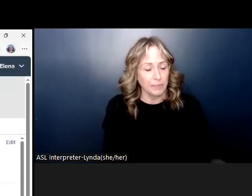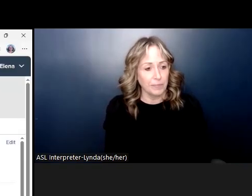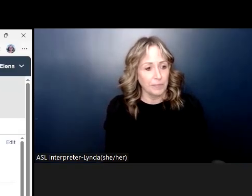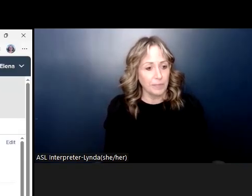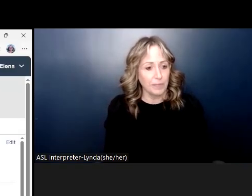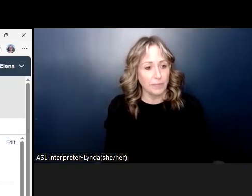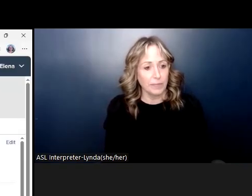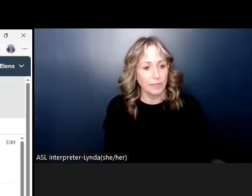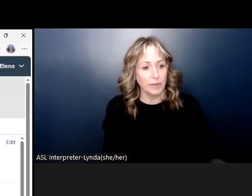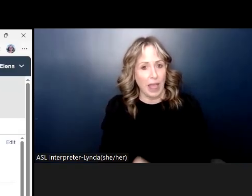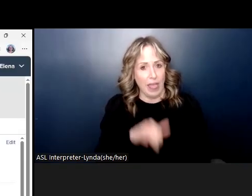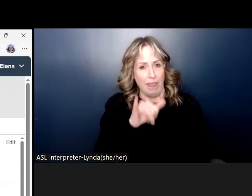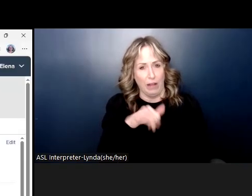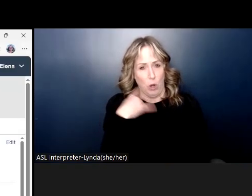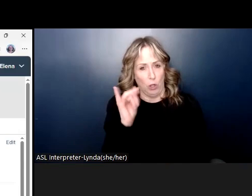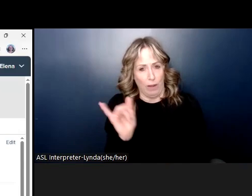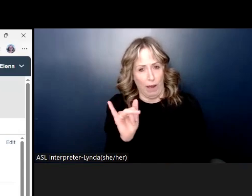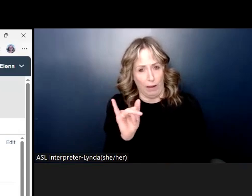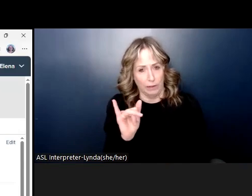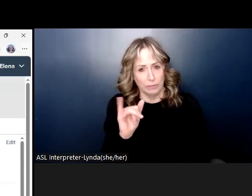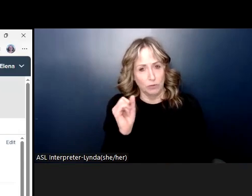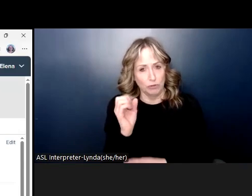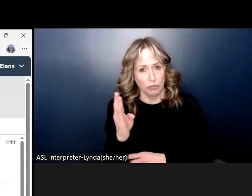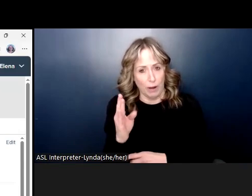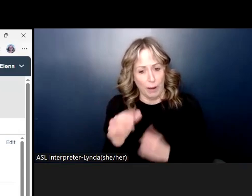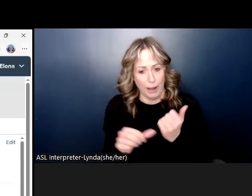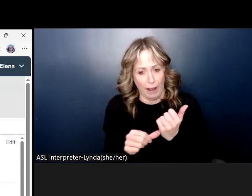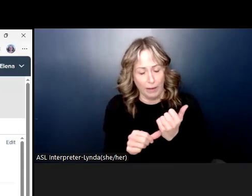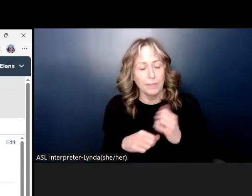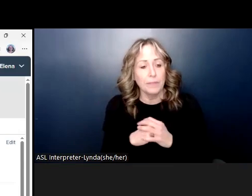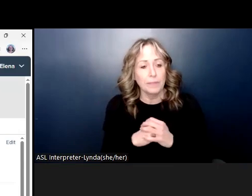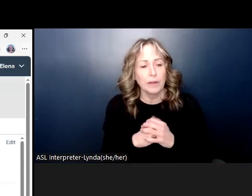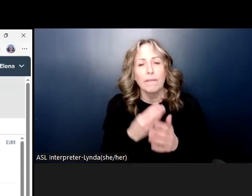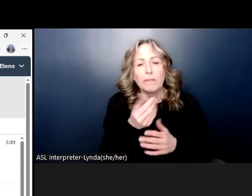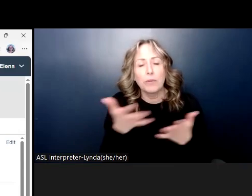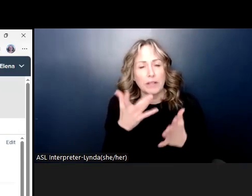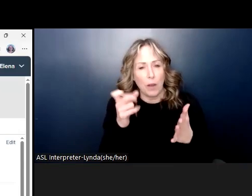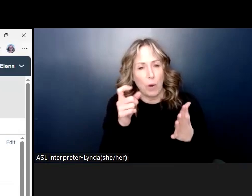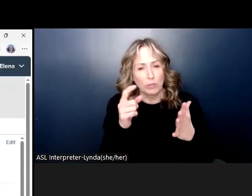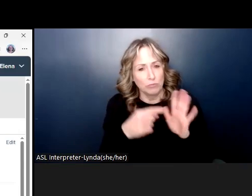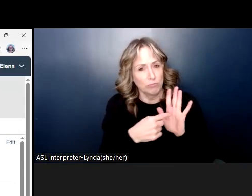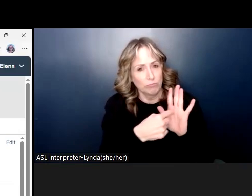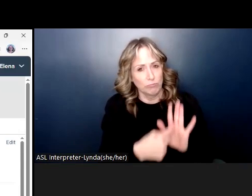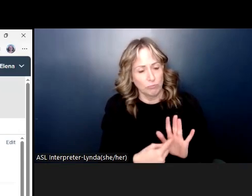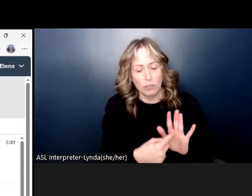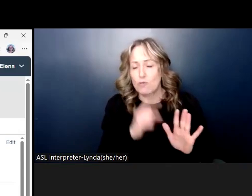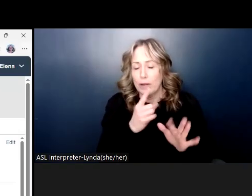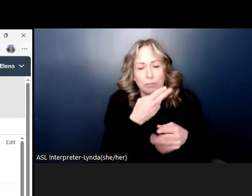And this is what the job ID looks like. Couple of things I want to point out. So again, very brief description up at the top.